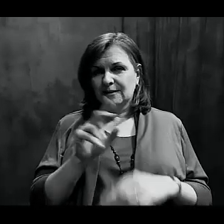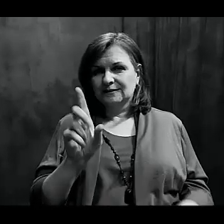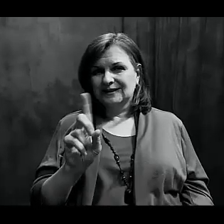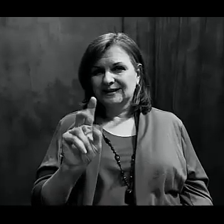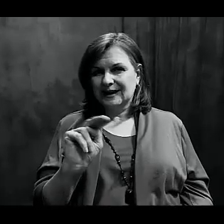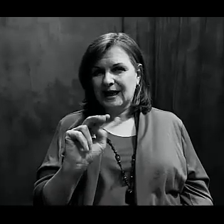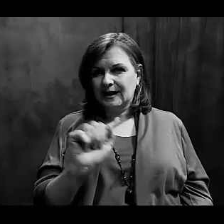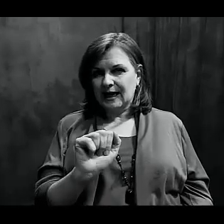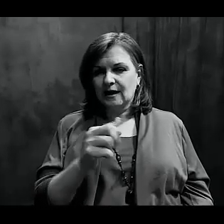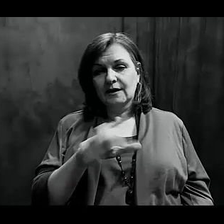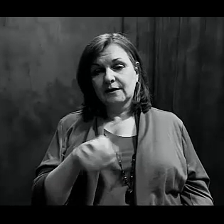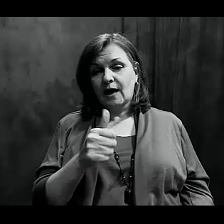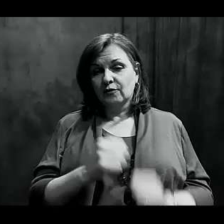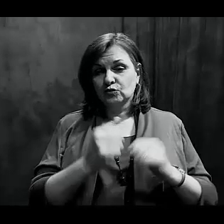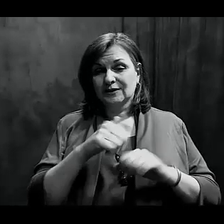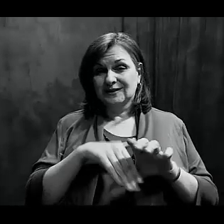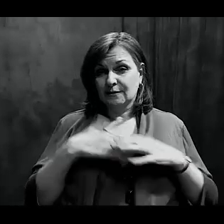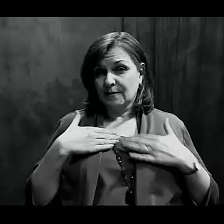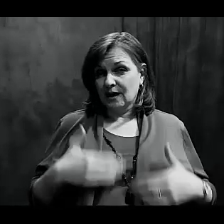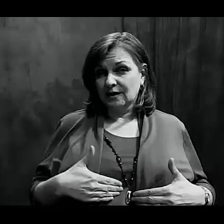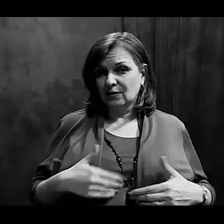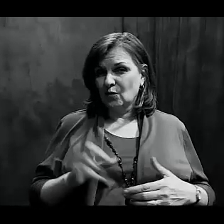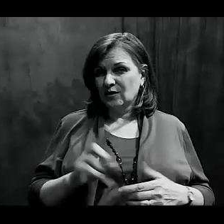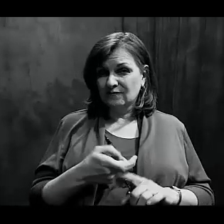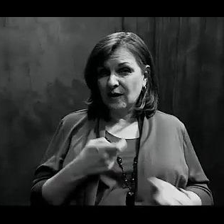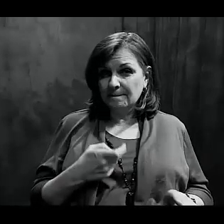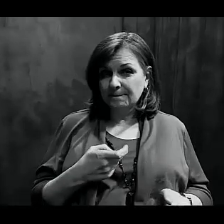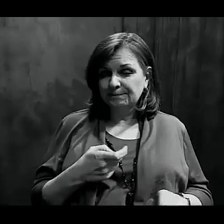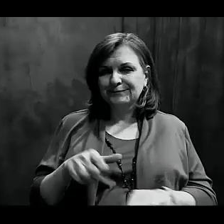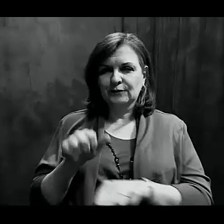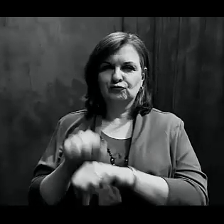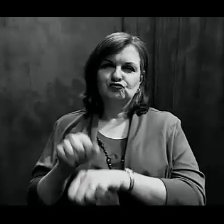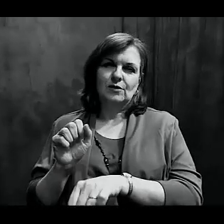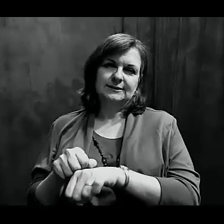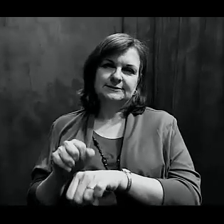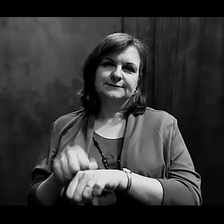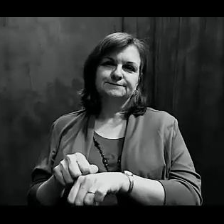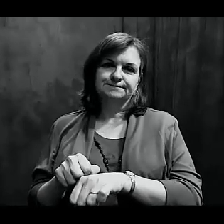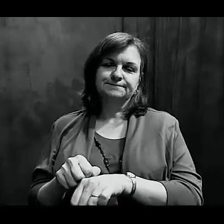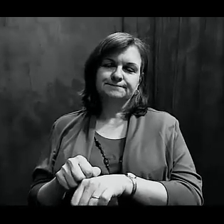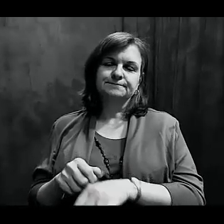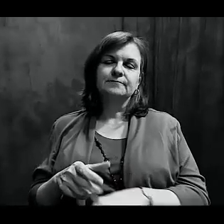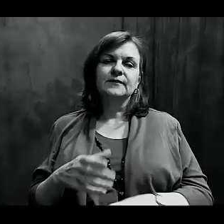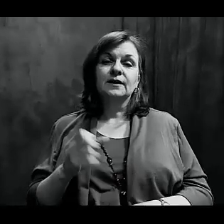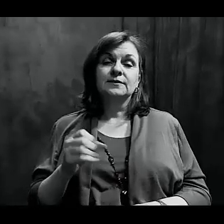and other structures inside your body come from literally rocks!